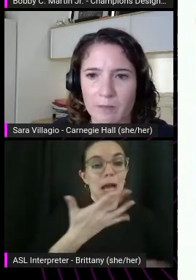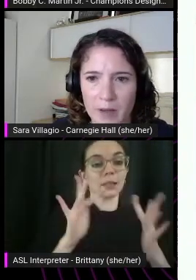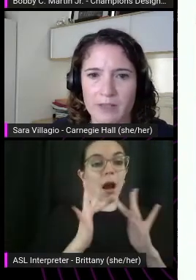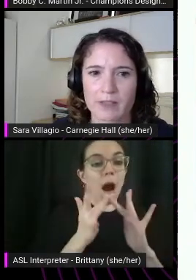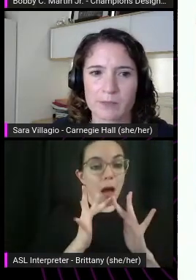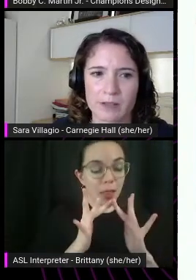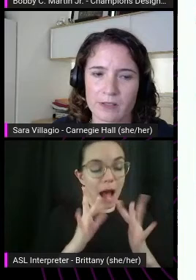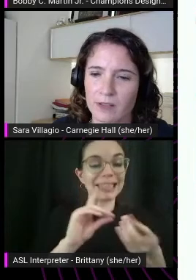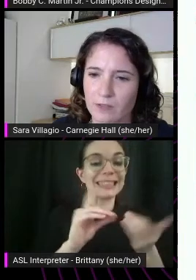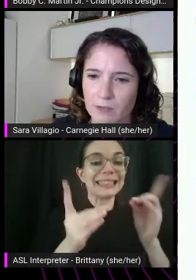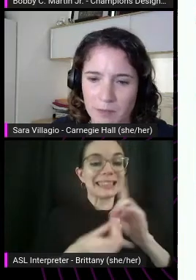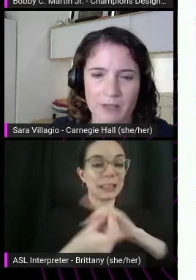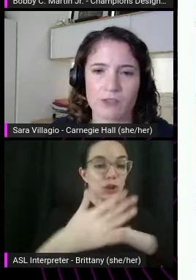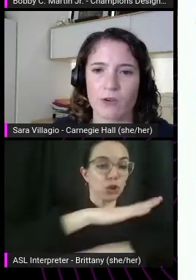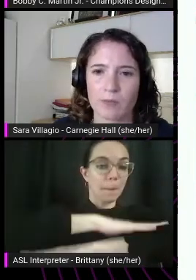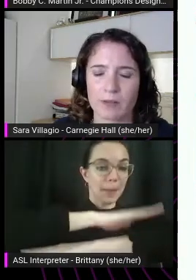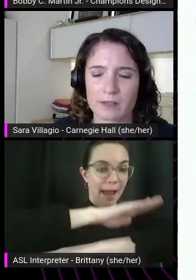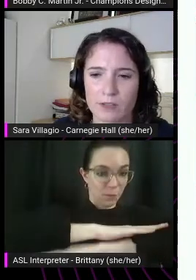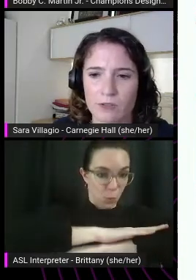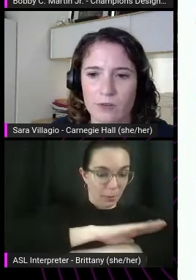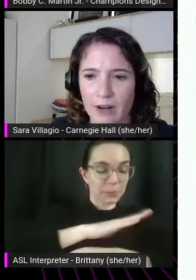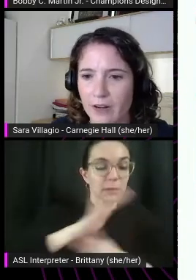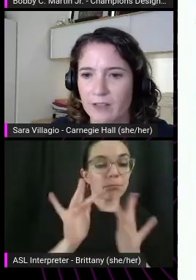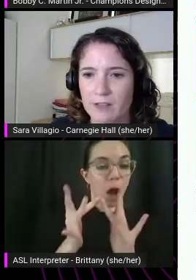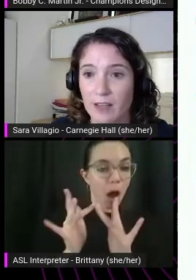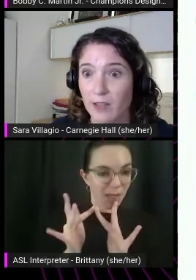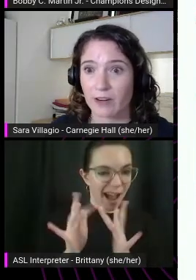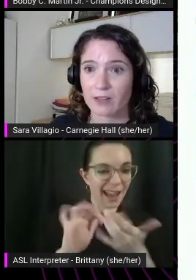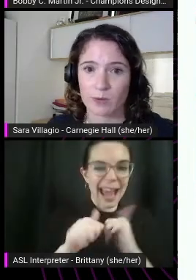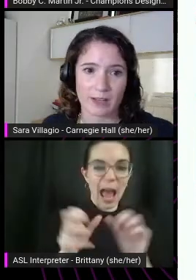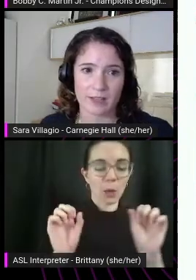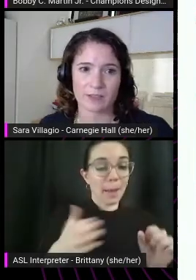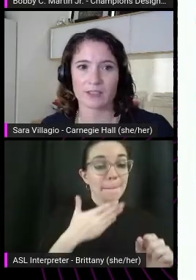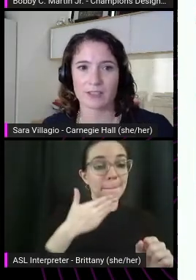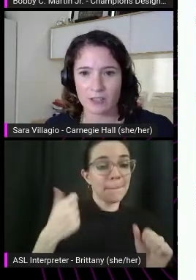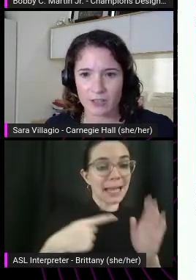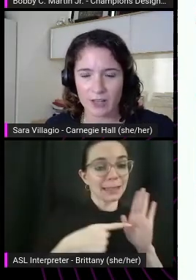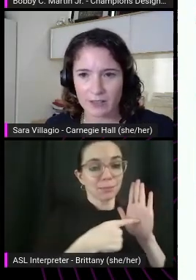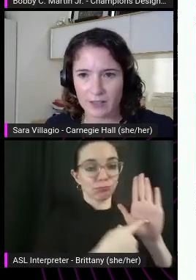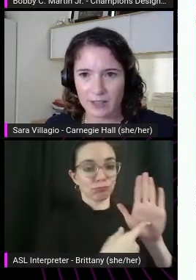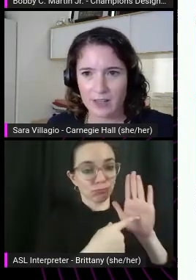best express itself and best show up on these new areas and the areas we hadn't even considered yet.